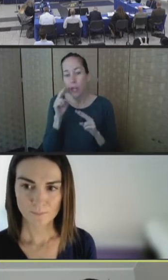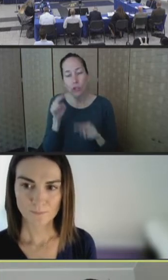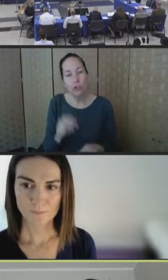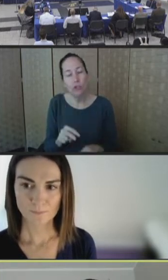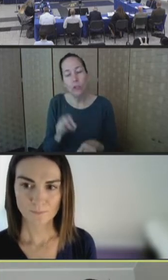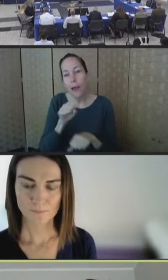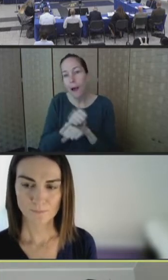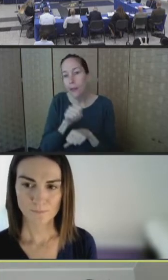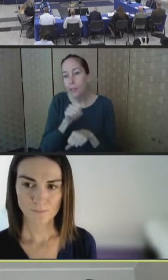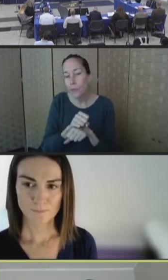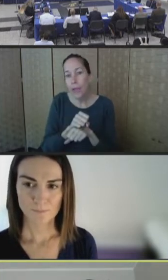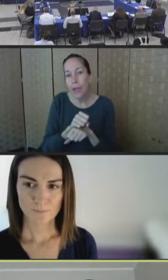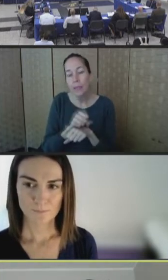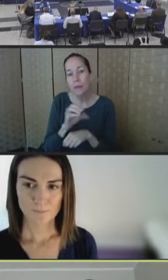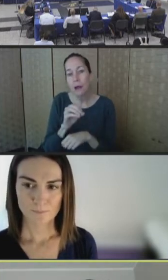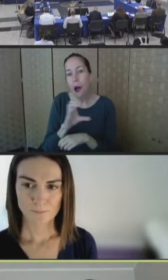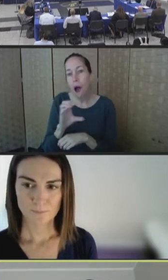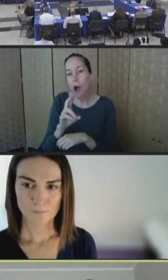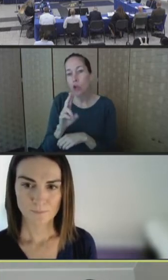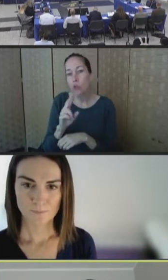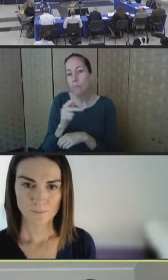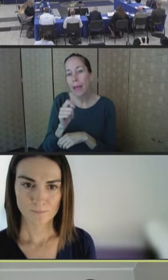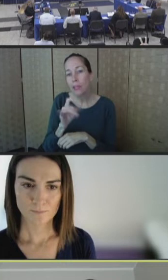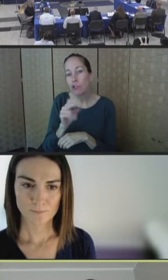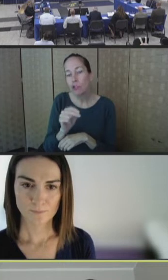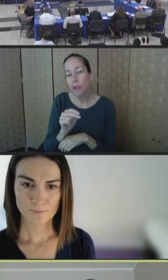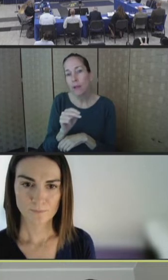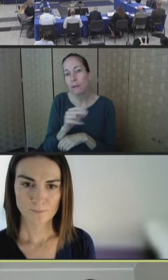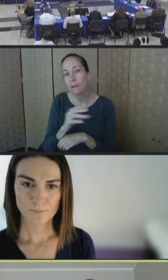Hawaii does, I'm not -- I don't know off the top of my head what other States do that.